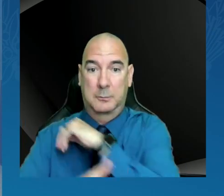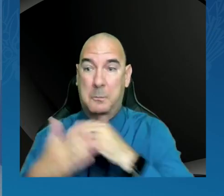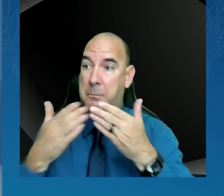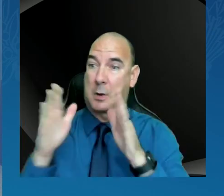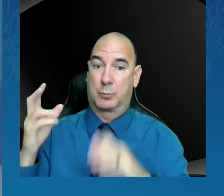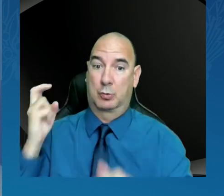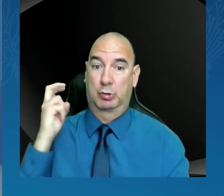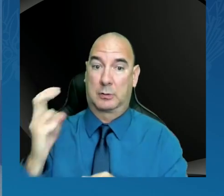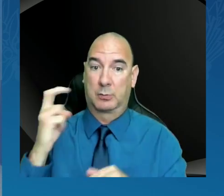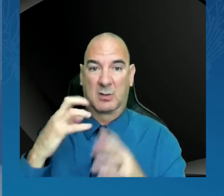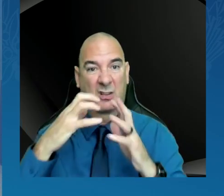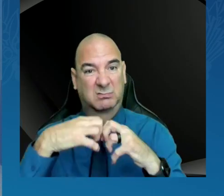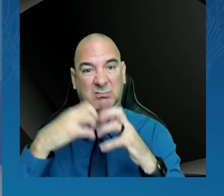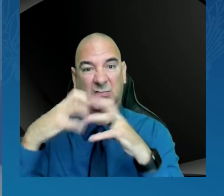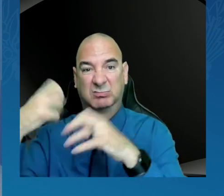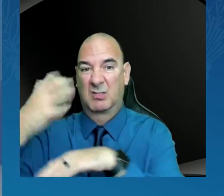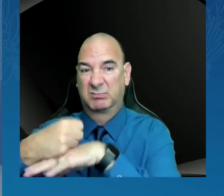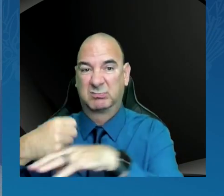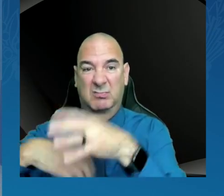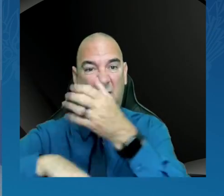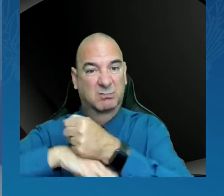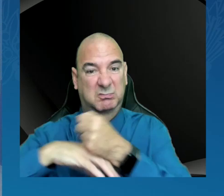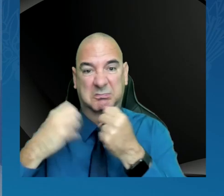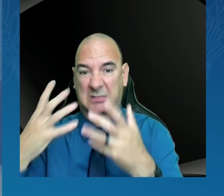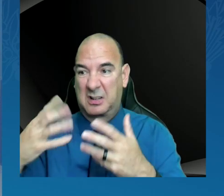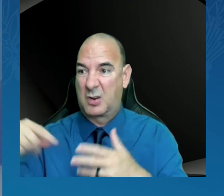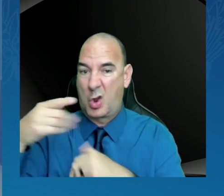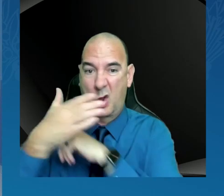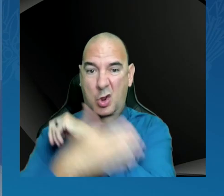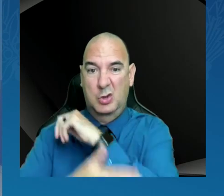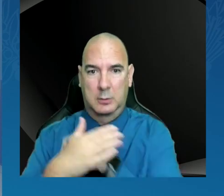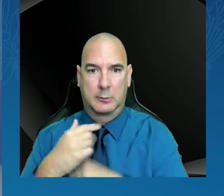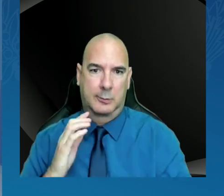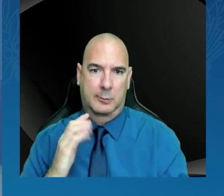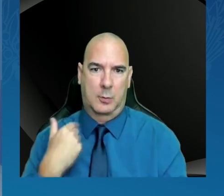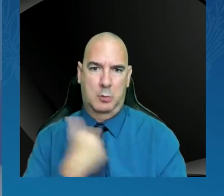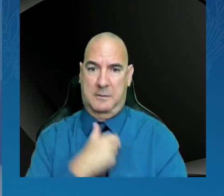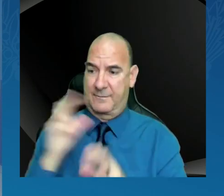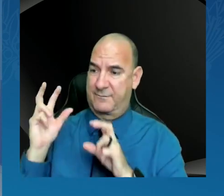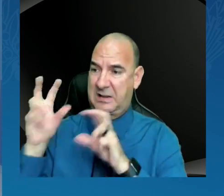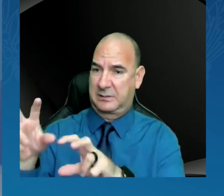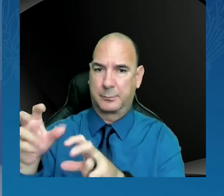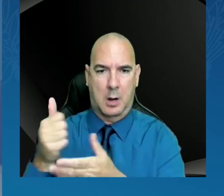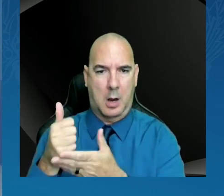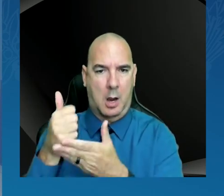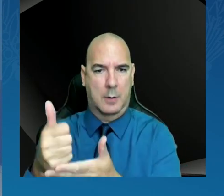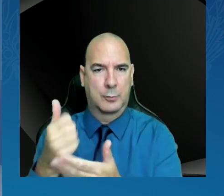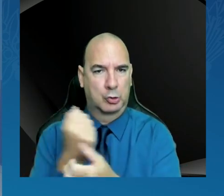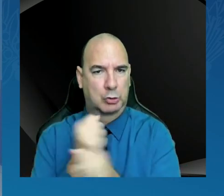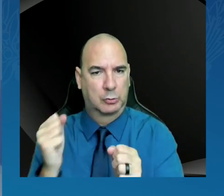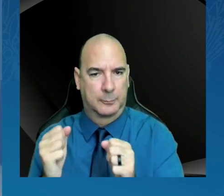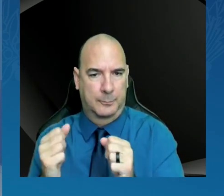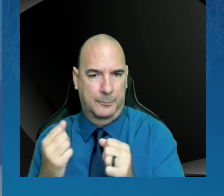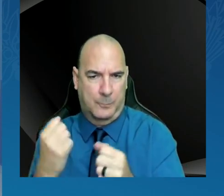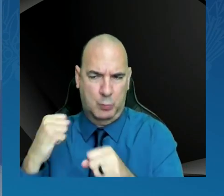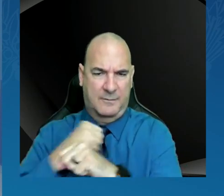And so that is the investment that we have put in there. And together, we are fighting to improve and expand our childcare and healthcare workforce